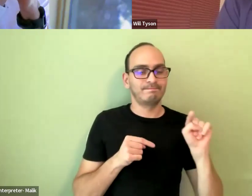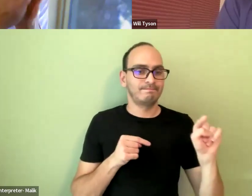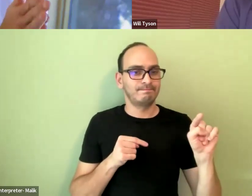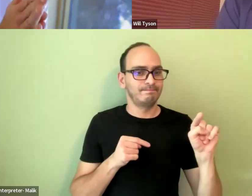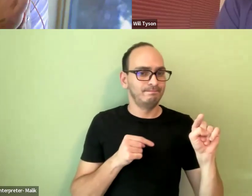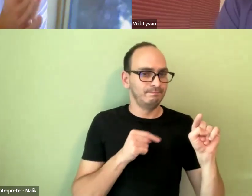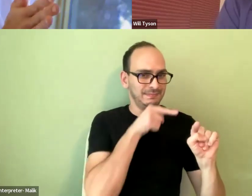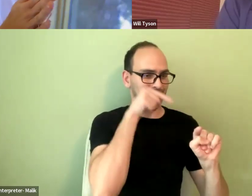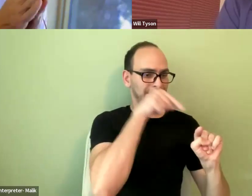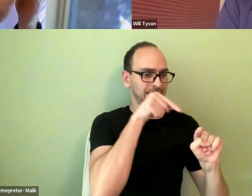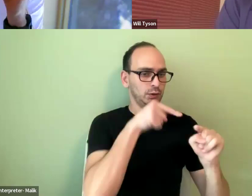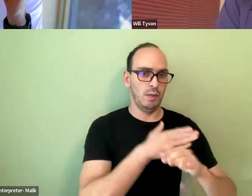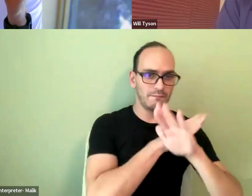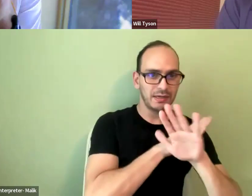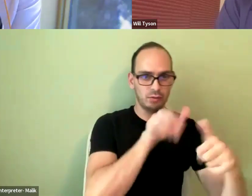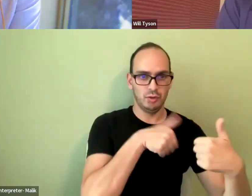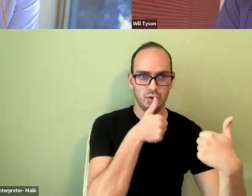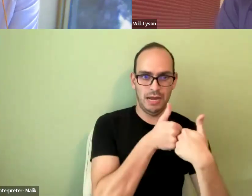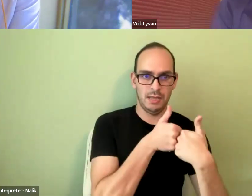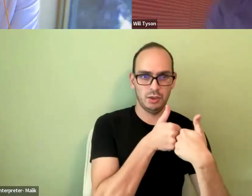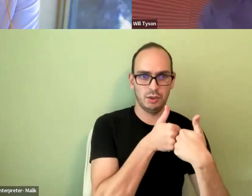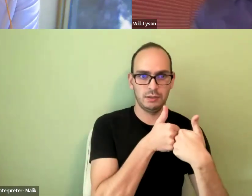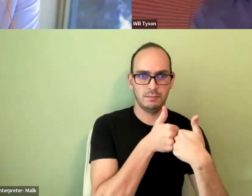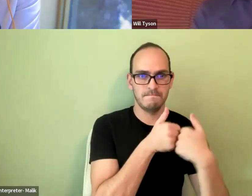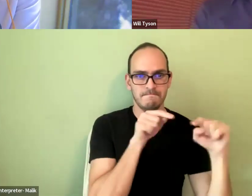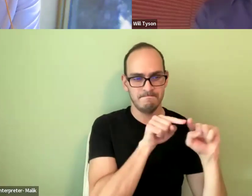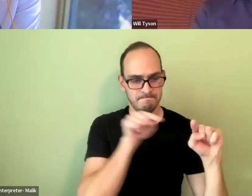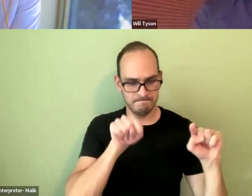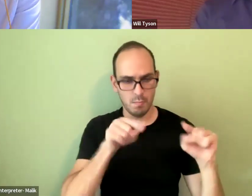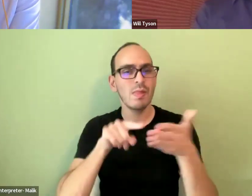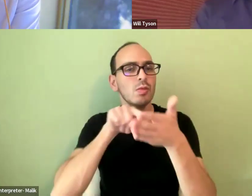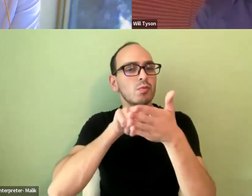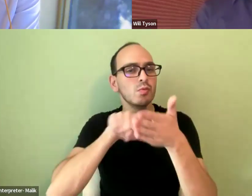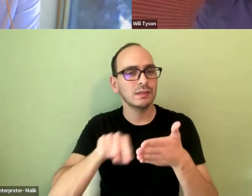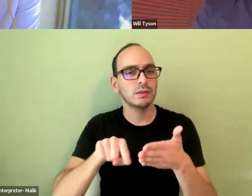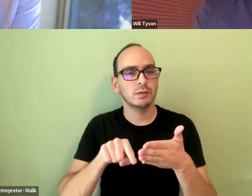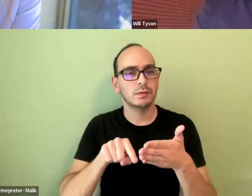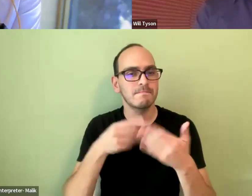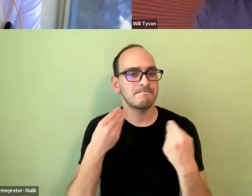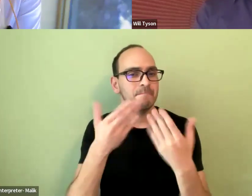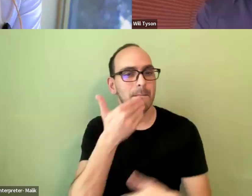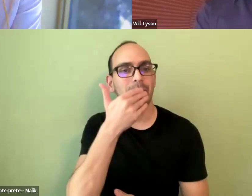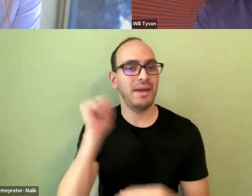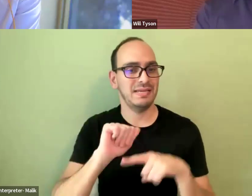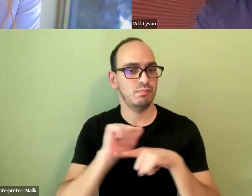These are the barriers these are challenges what is the research say about best practices that would help students overcome these